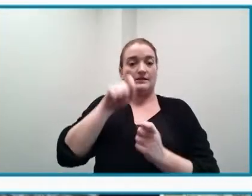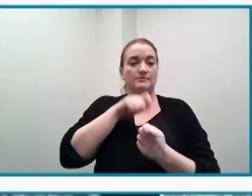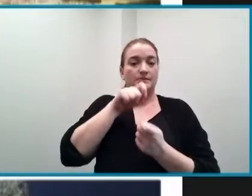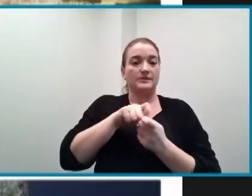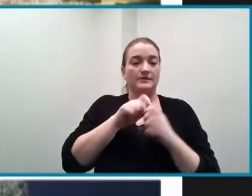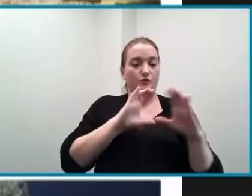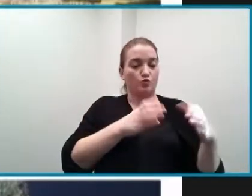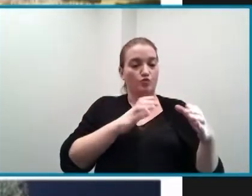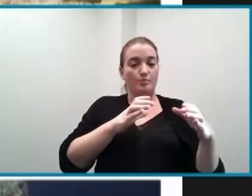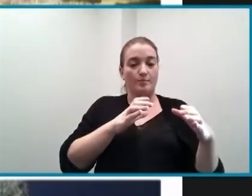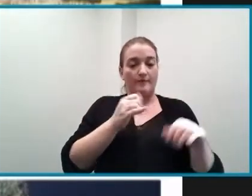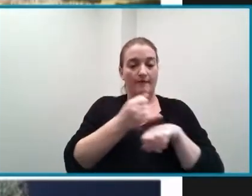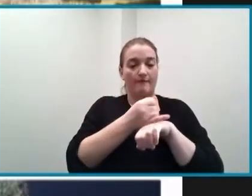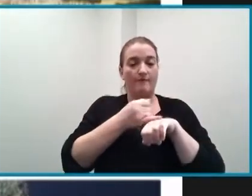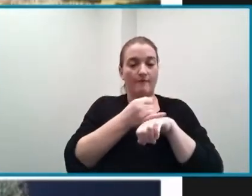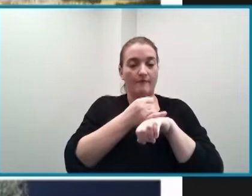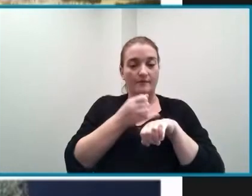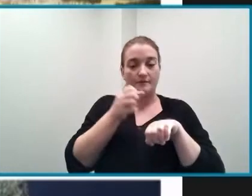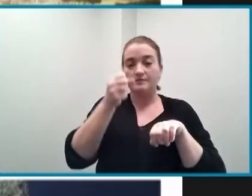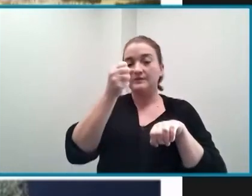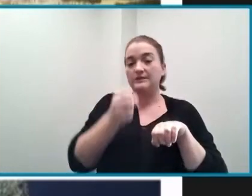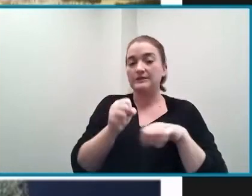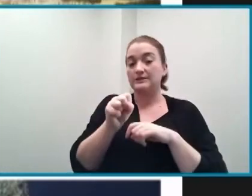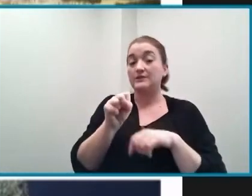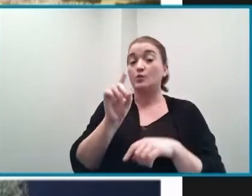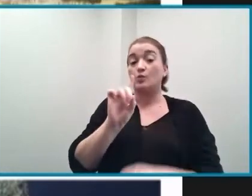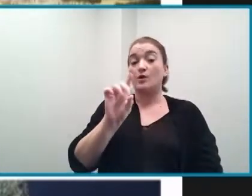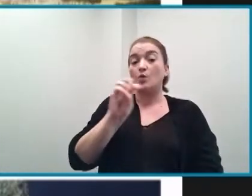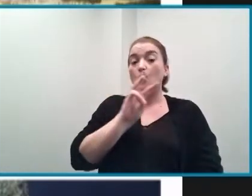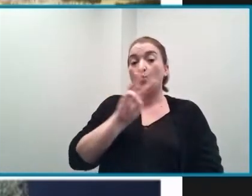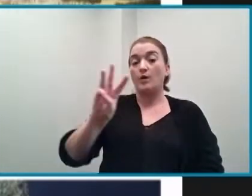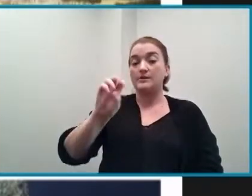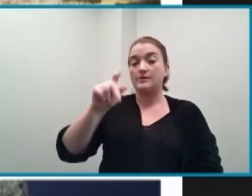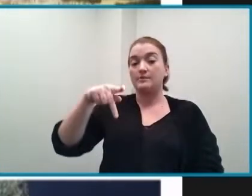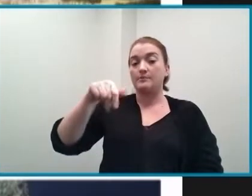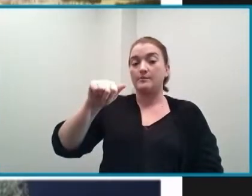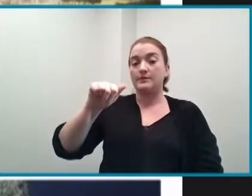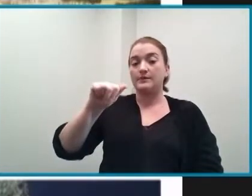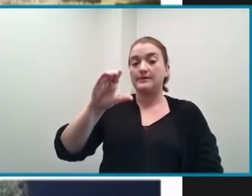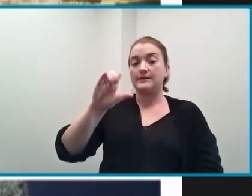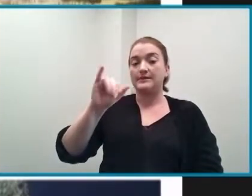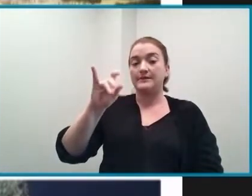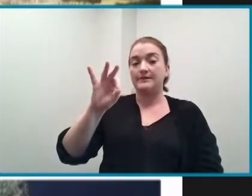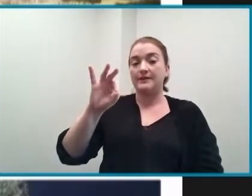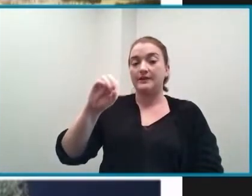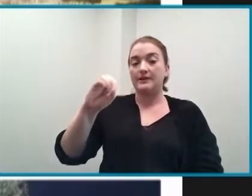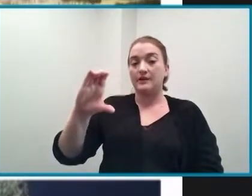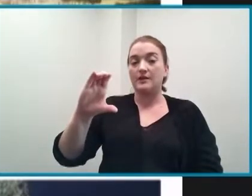they're sovereign nations in the Western Pacific. Uh, they have this, uh, unique agreement with the United States.